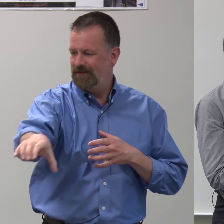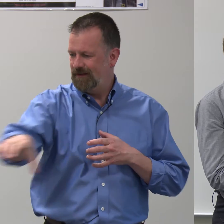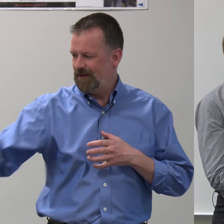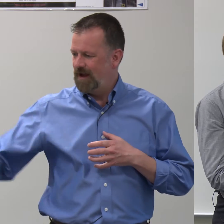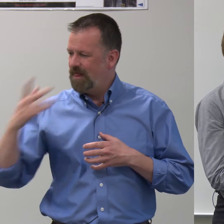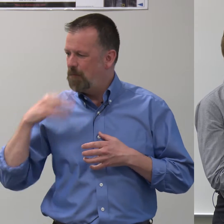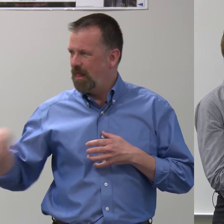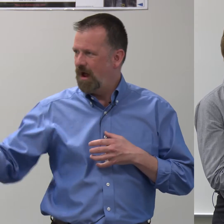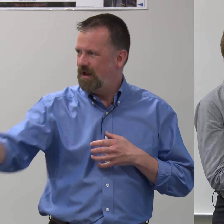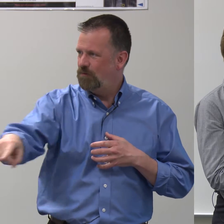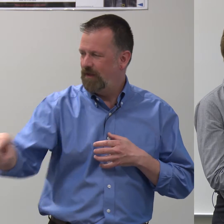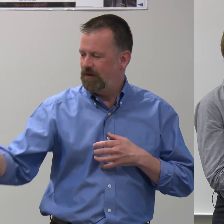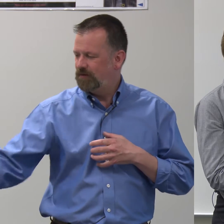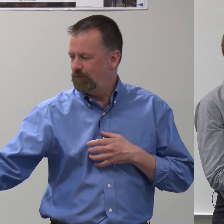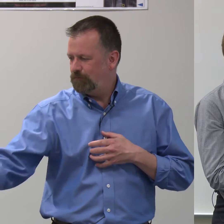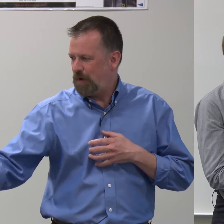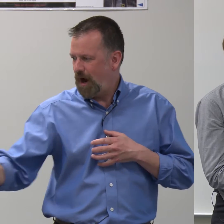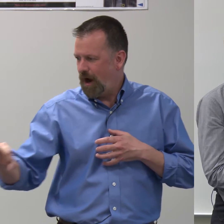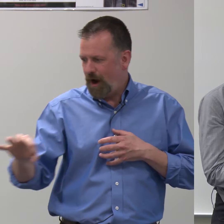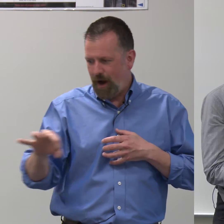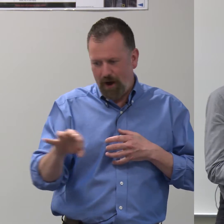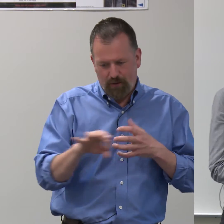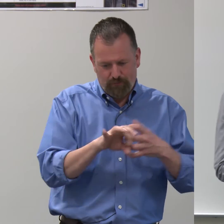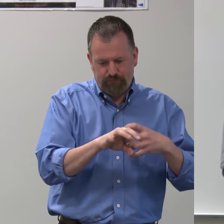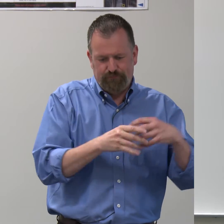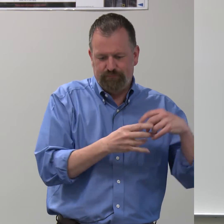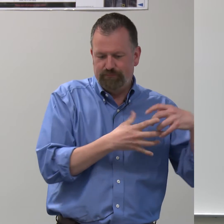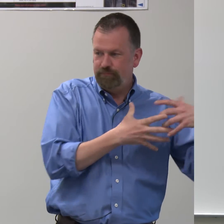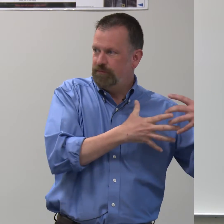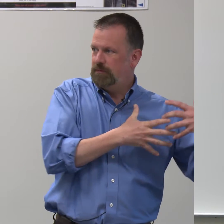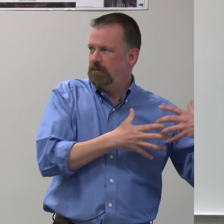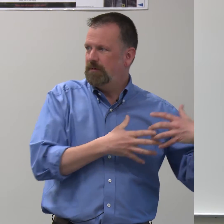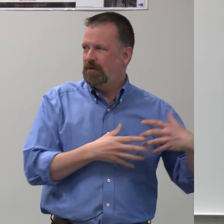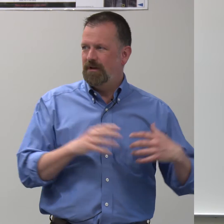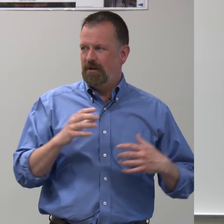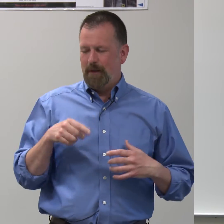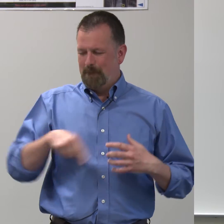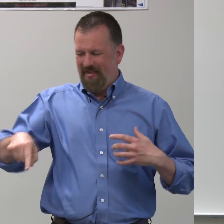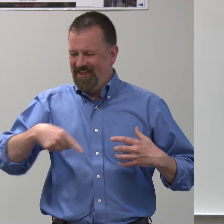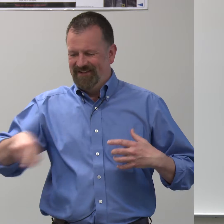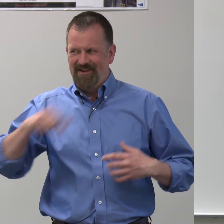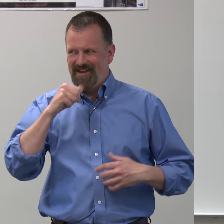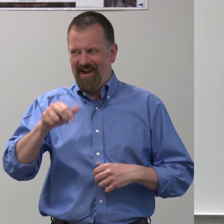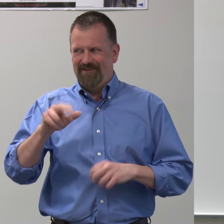and you get new vessels formed. The only problem is, these vessels are not normal,